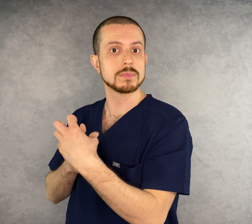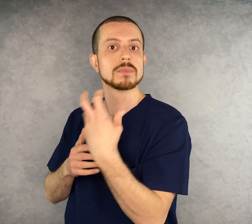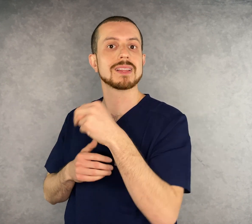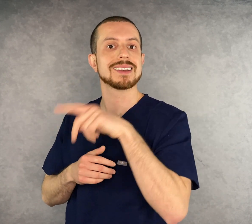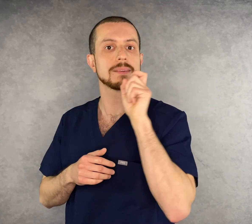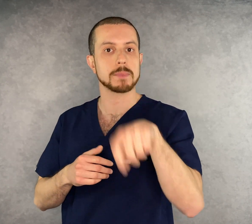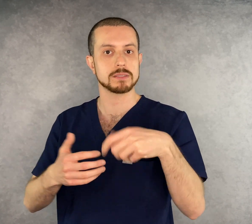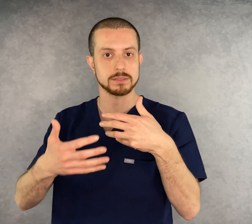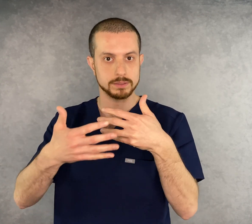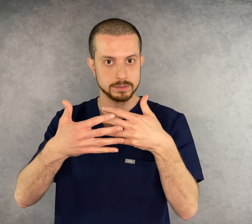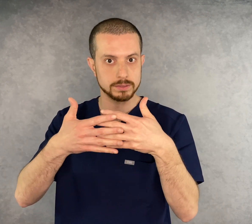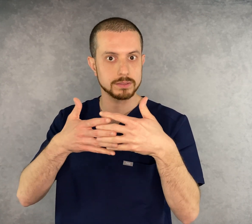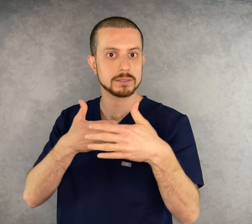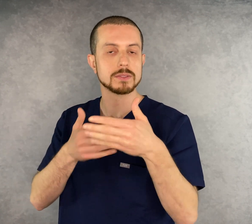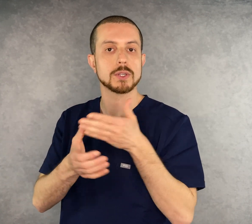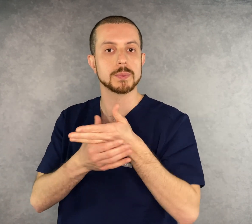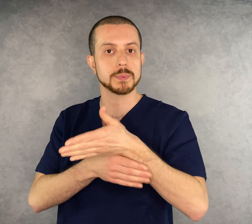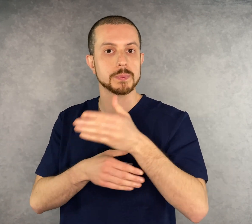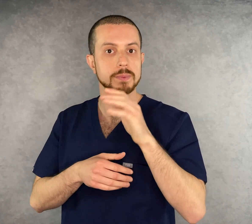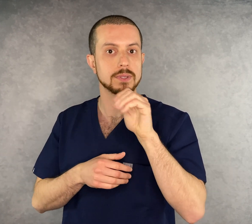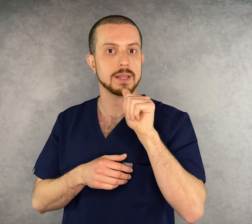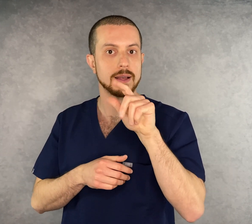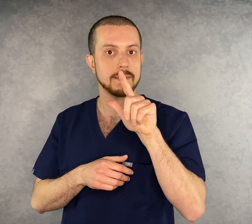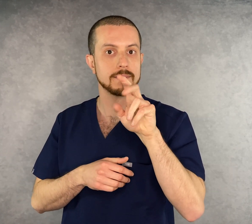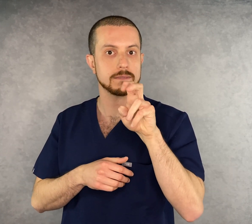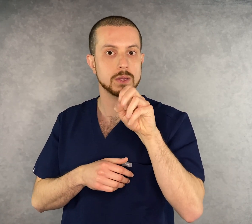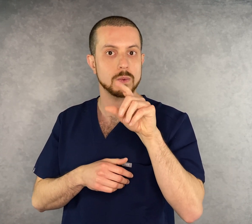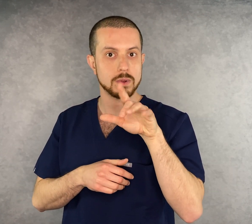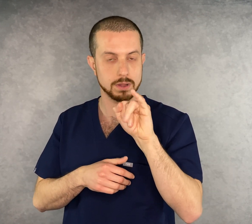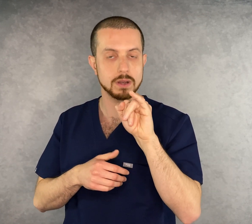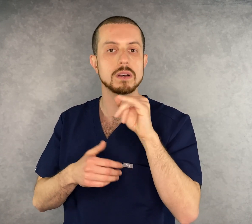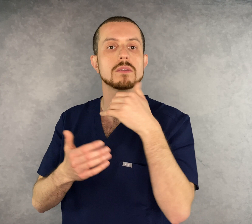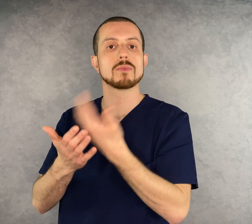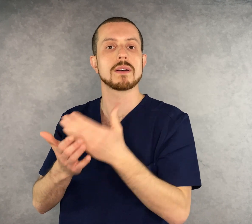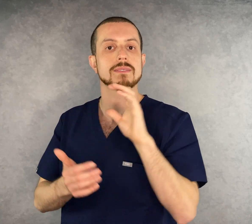and diffuses through the alveoli and enters